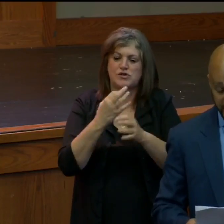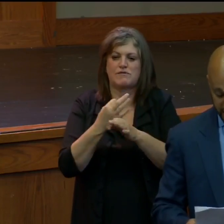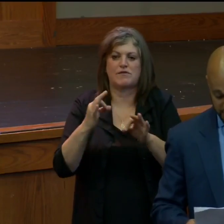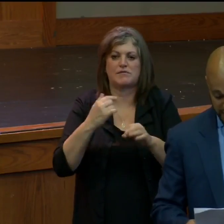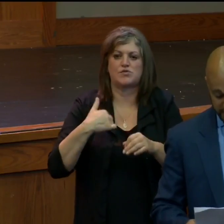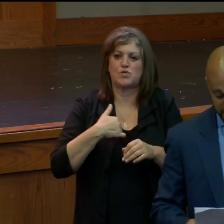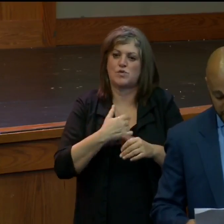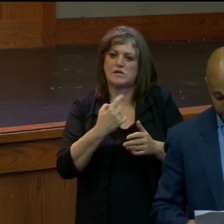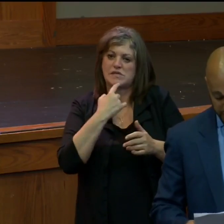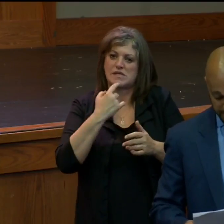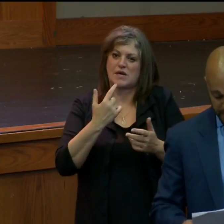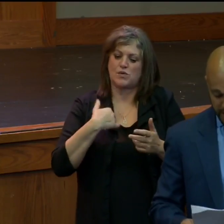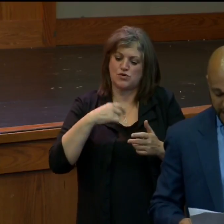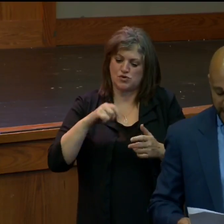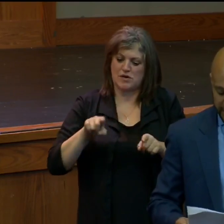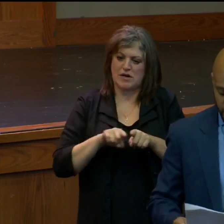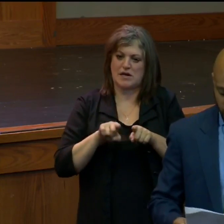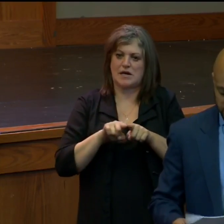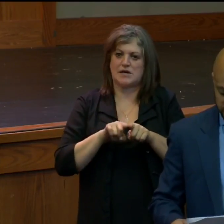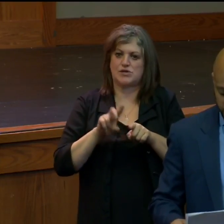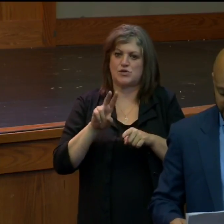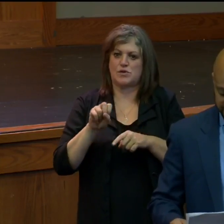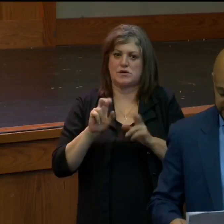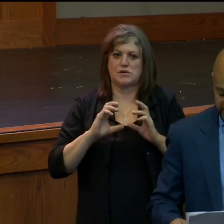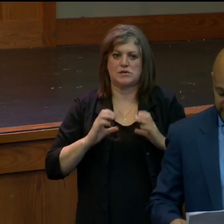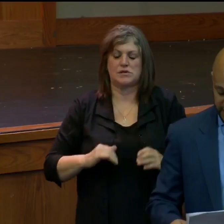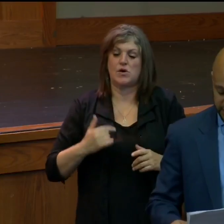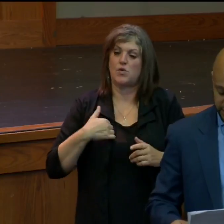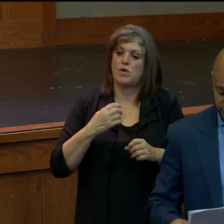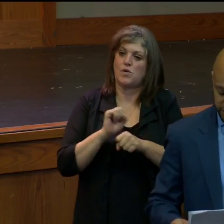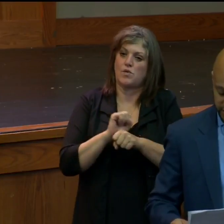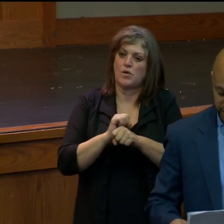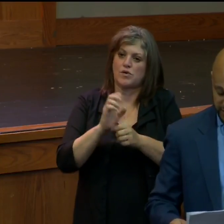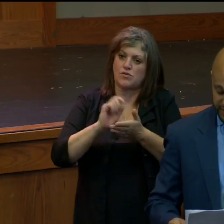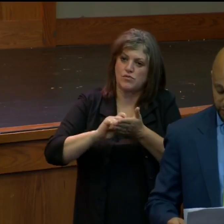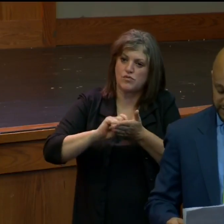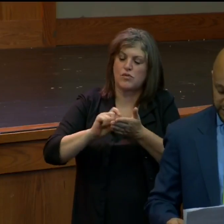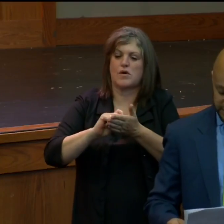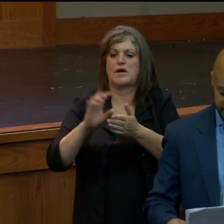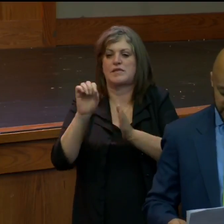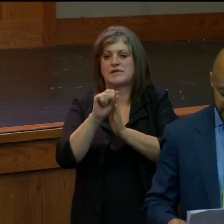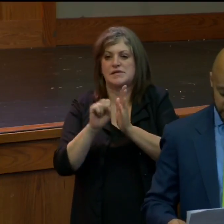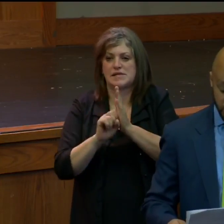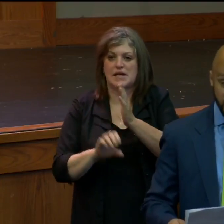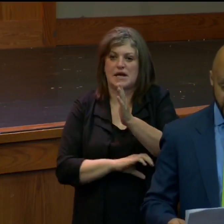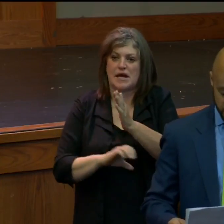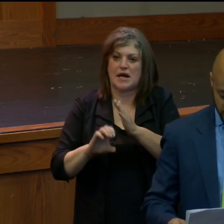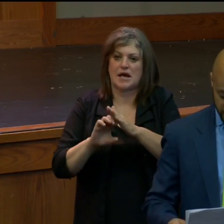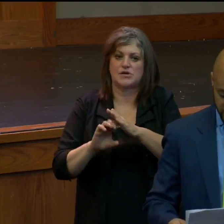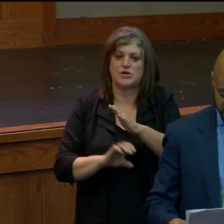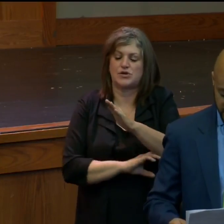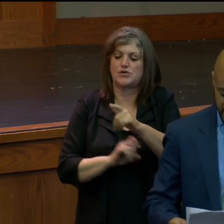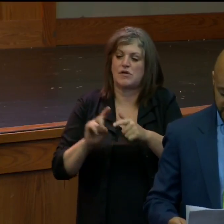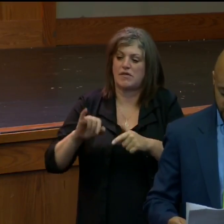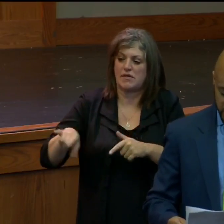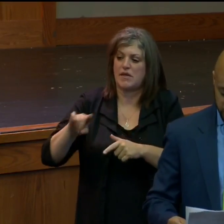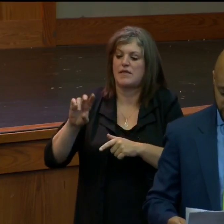CLAIM AS A COUNTRY. AS WE WORK TO DRAFT THE STATE CONSTITUTION THAT THE RESIDENTS OF THE DISTRICT WILL VOTE TO APPROVE AND THAT WE WILL